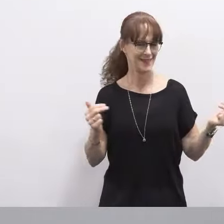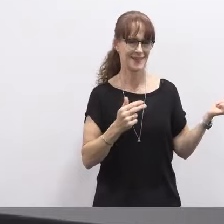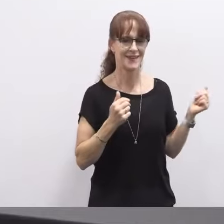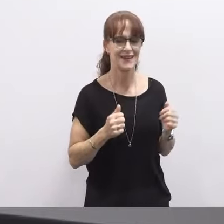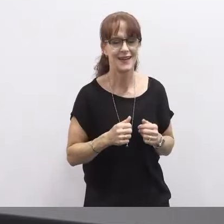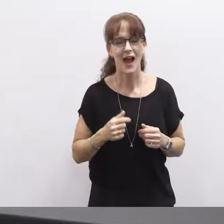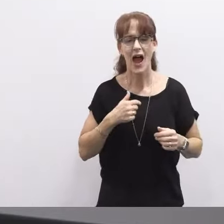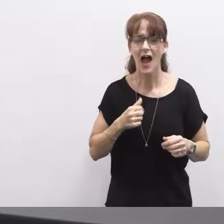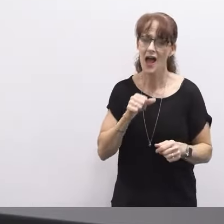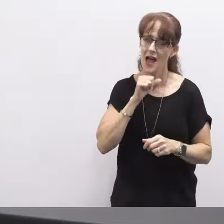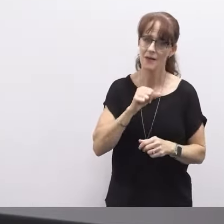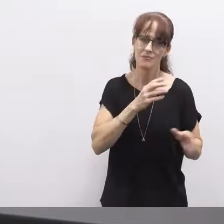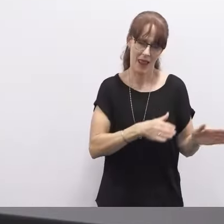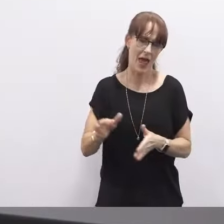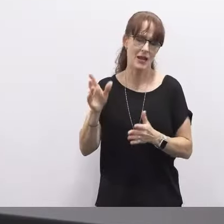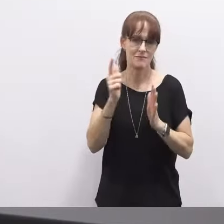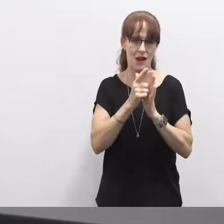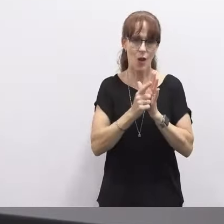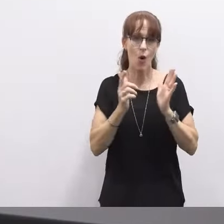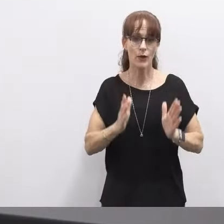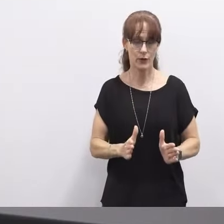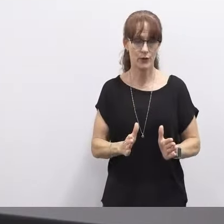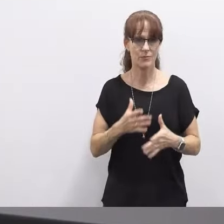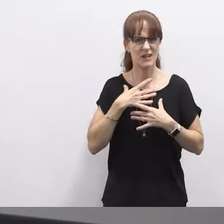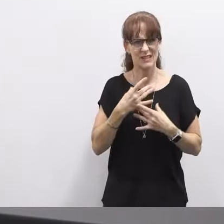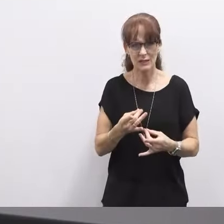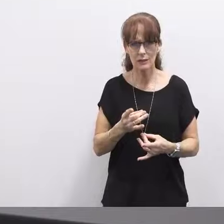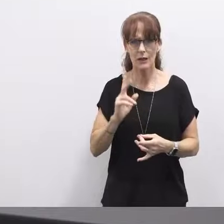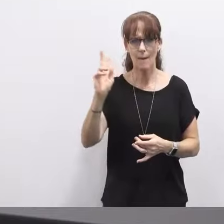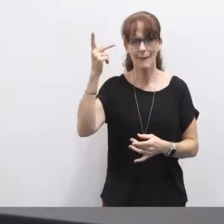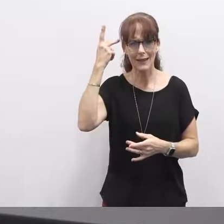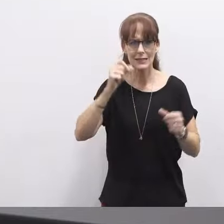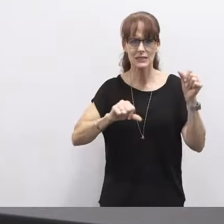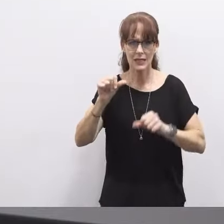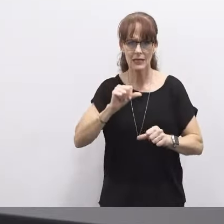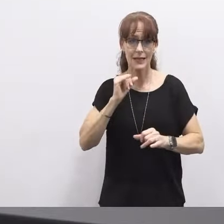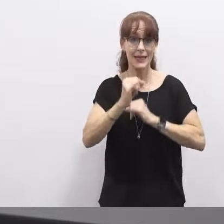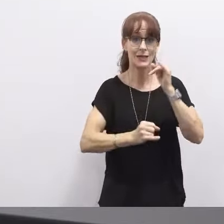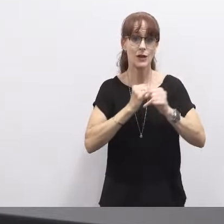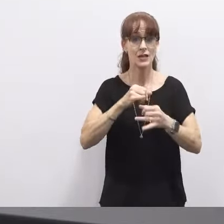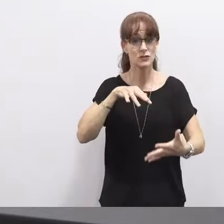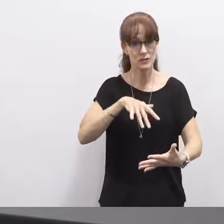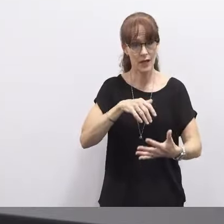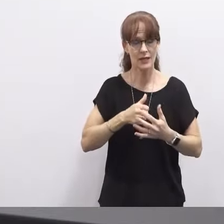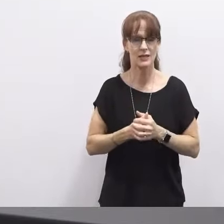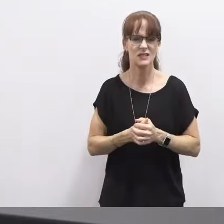I do plan on becoming a lawyer, but I'm really interested in political science and international studies. So it varies for each school,